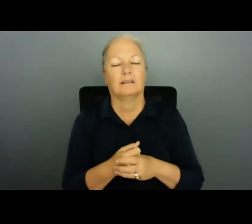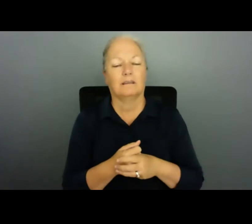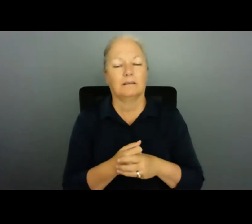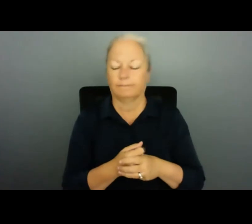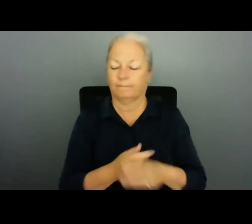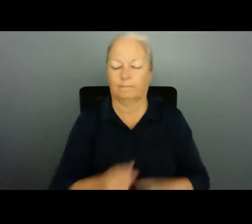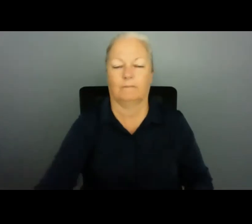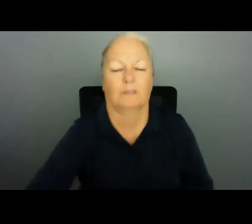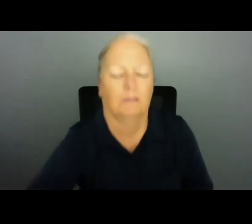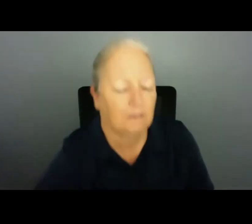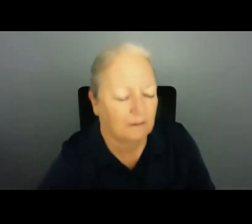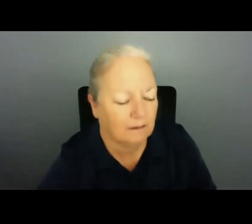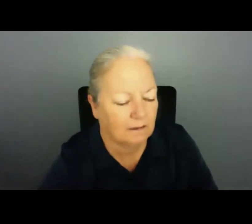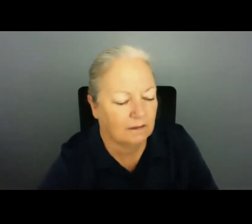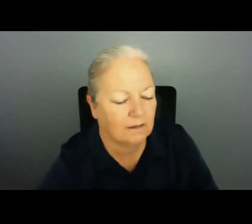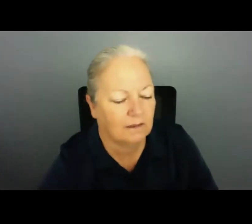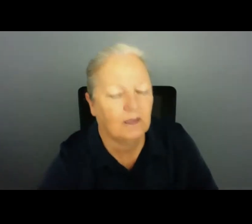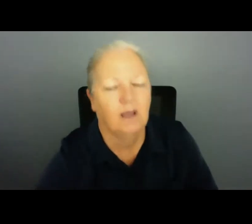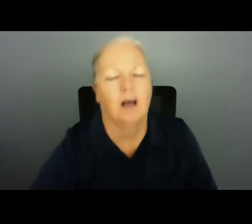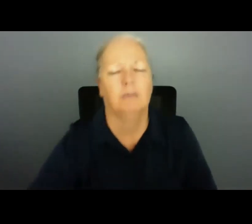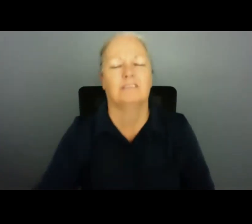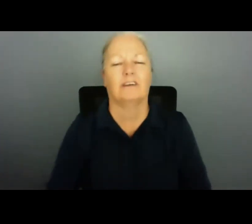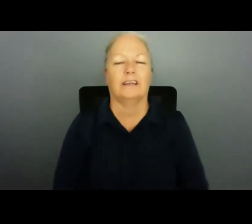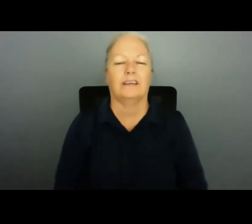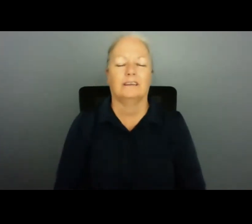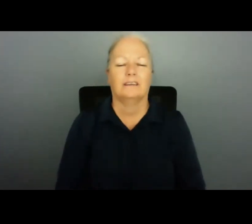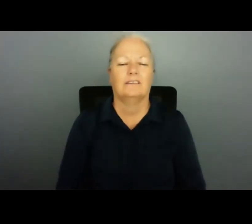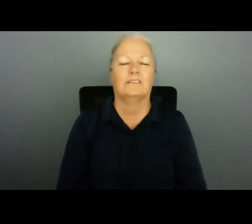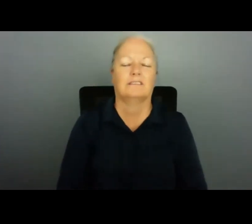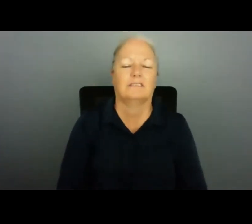fourth semester because my state of mind was not appropriate enough to continue with my education